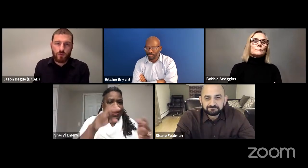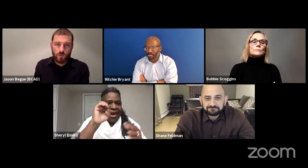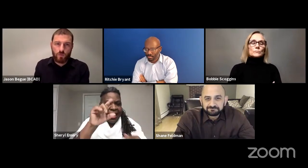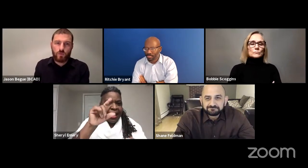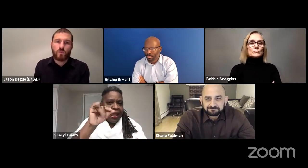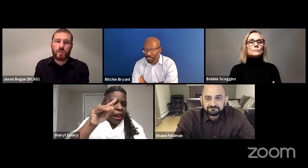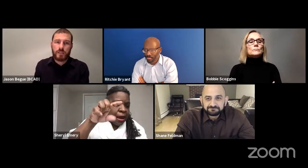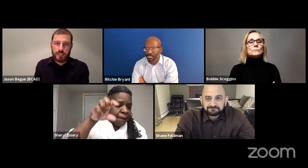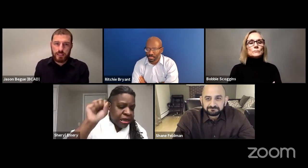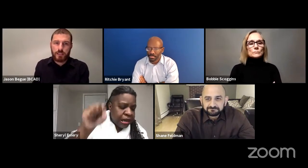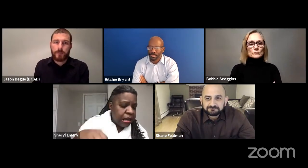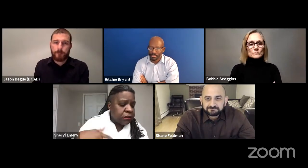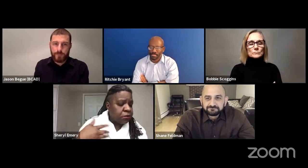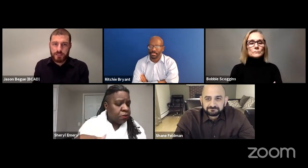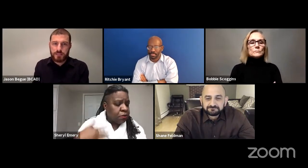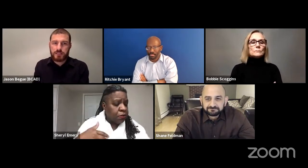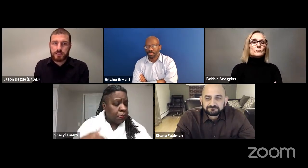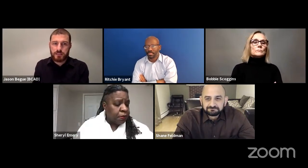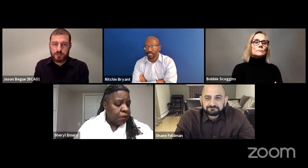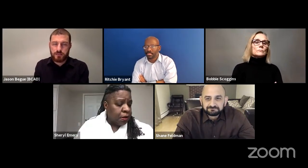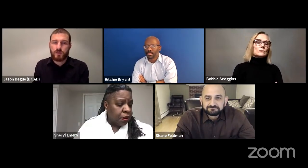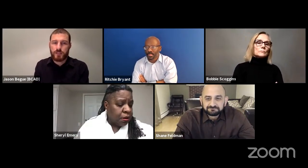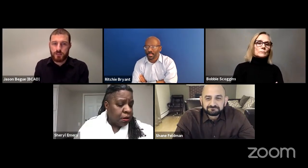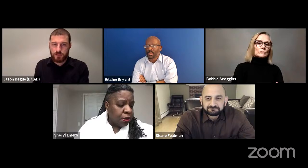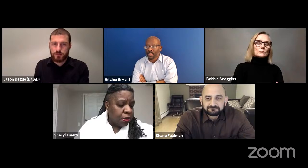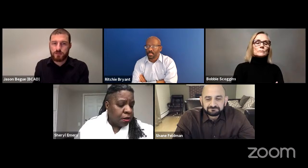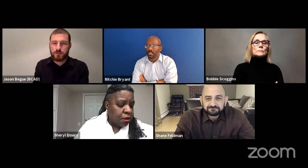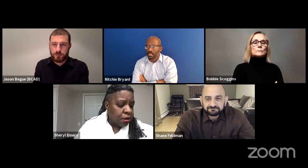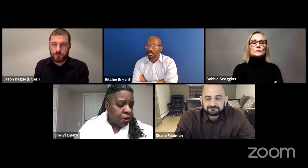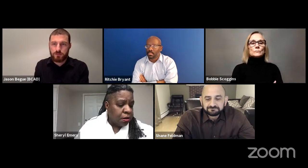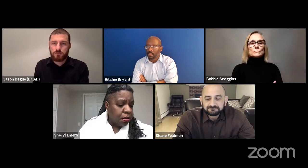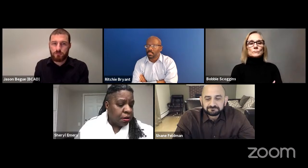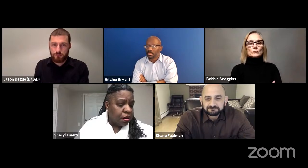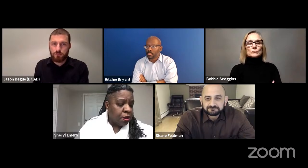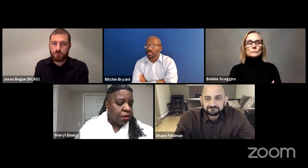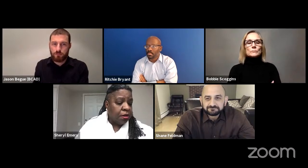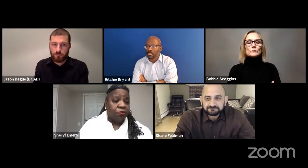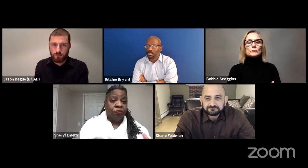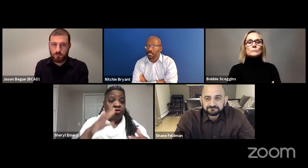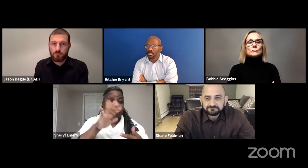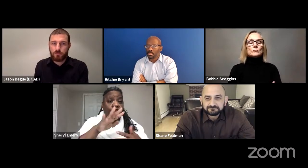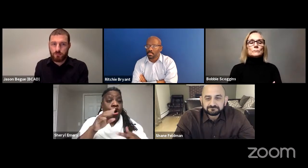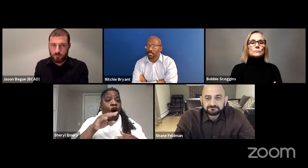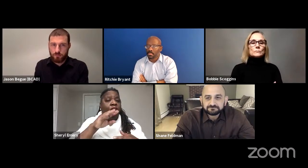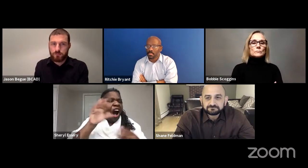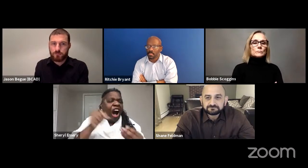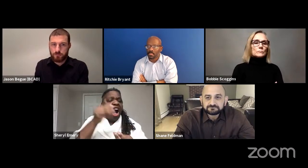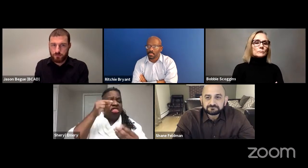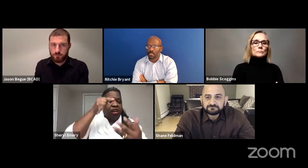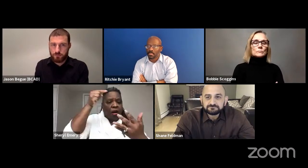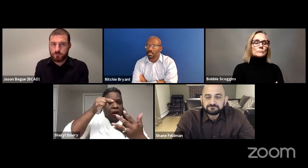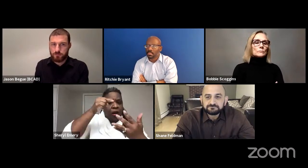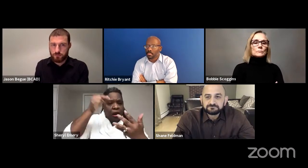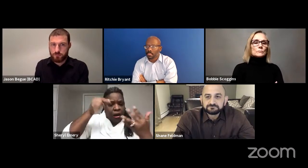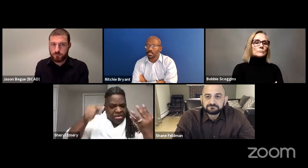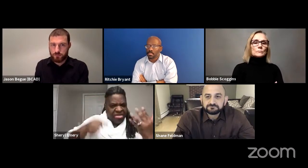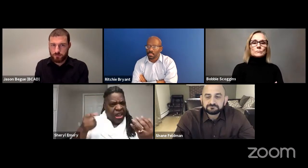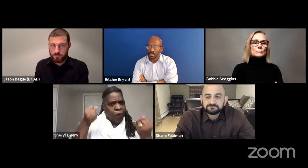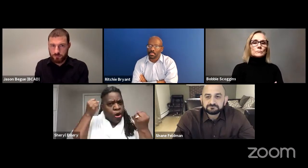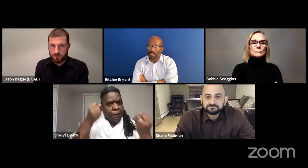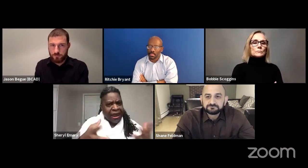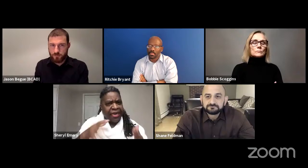all of your requirements. You know, all of the elements that you may feel you need. Again,